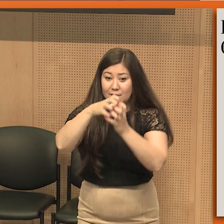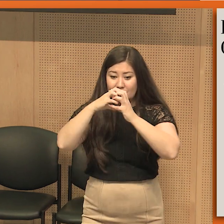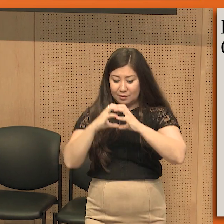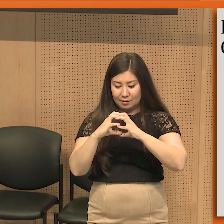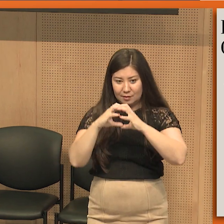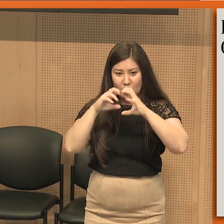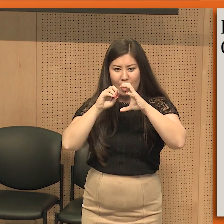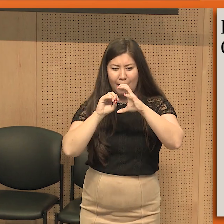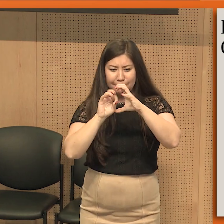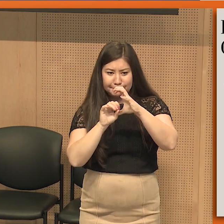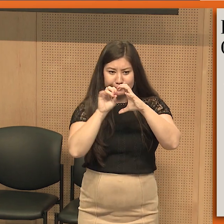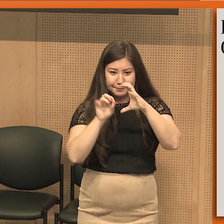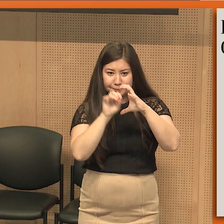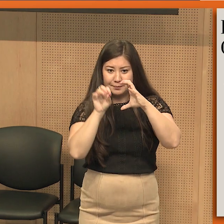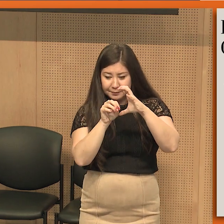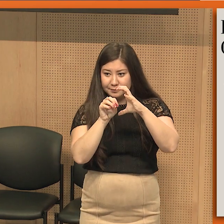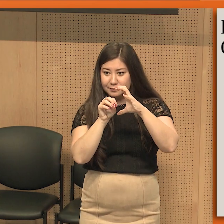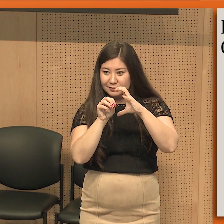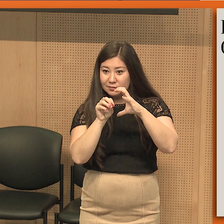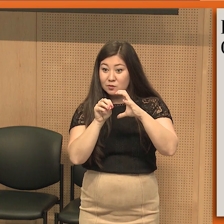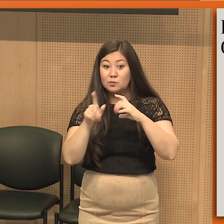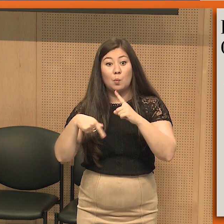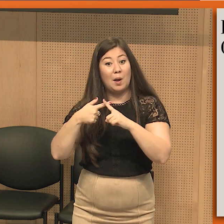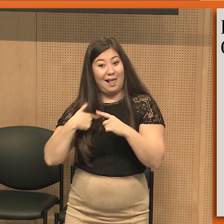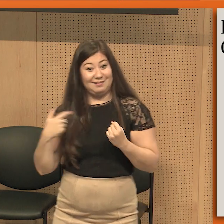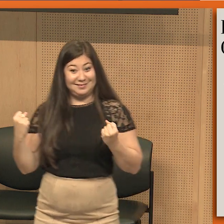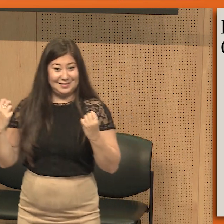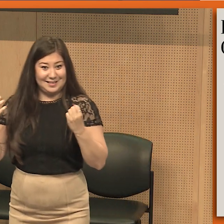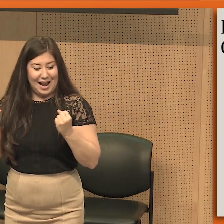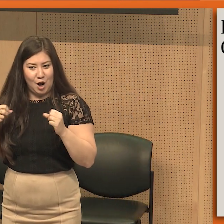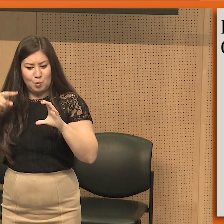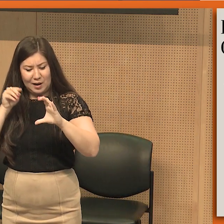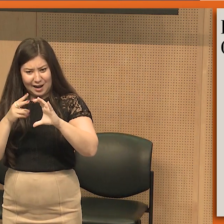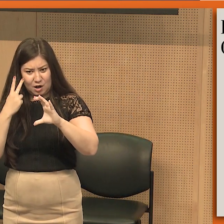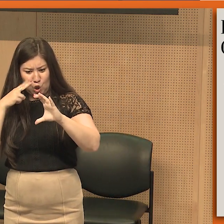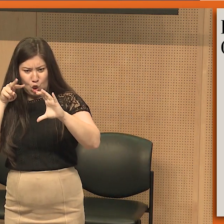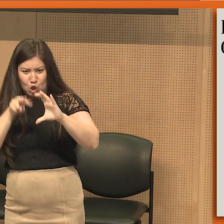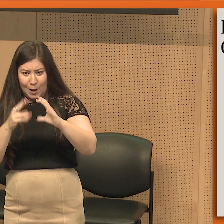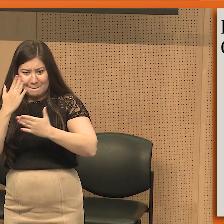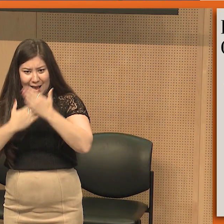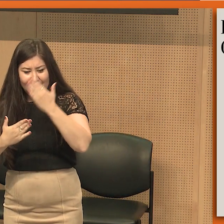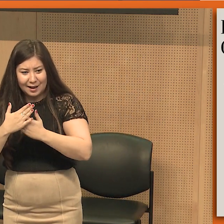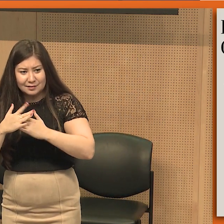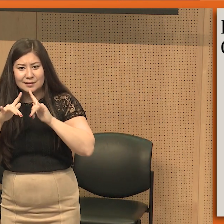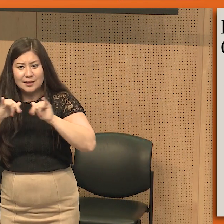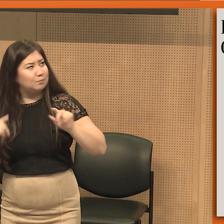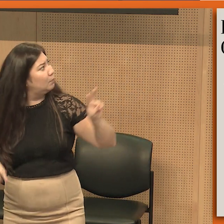It shows exactly what's happening at the cellular level, and so, when I sign it, I can utilize